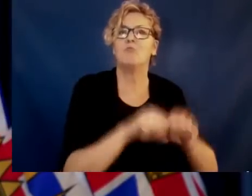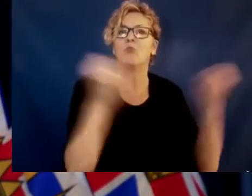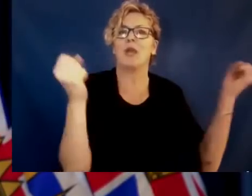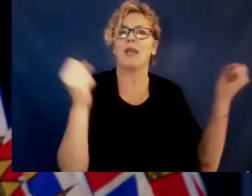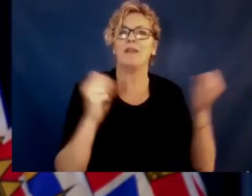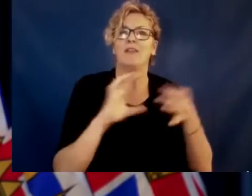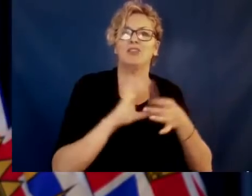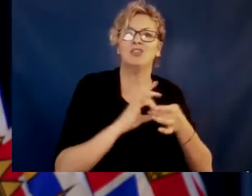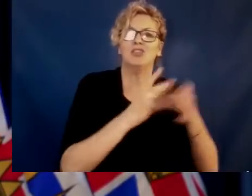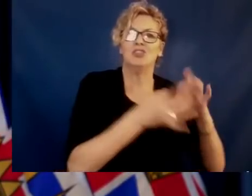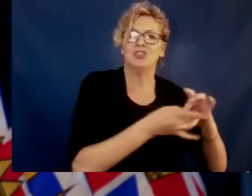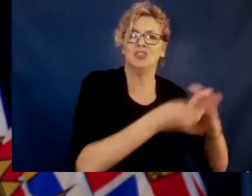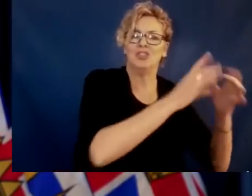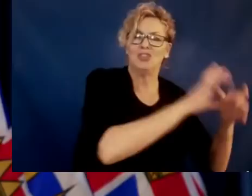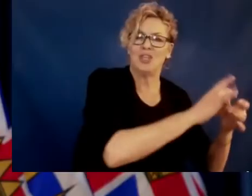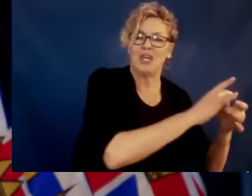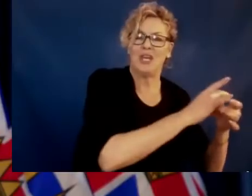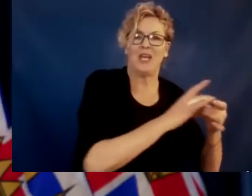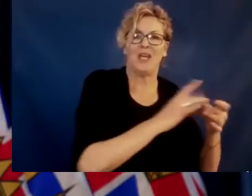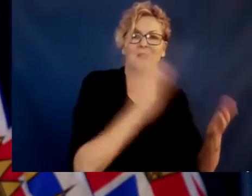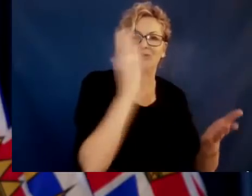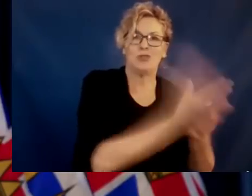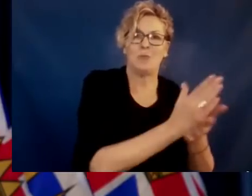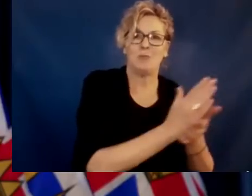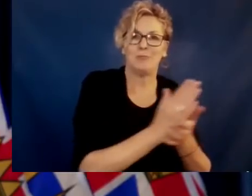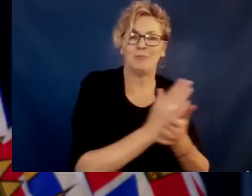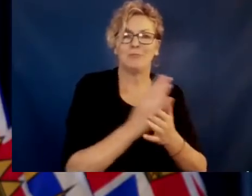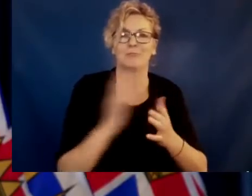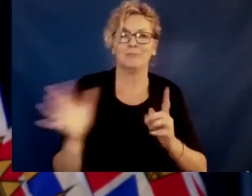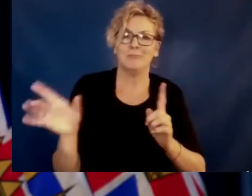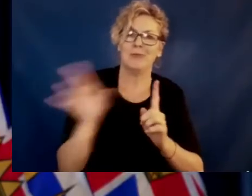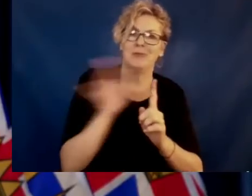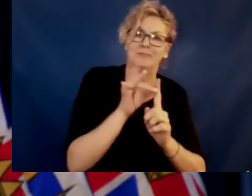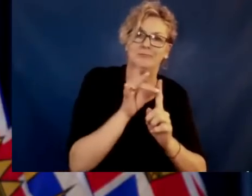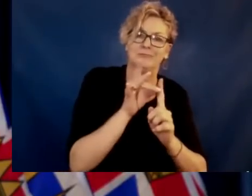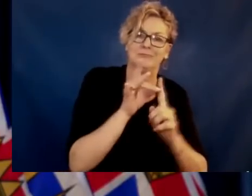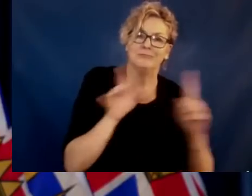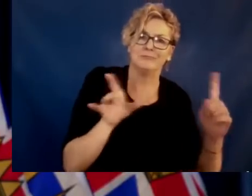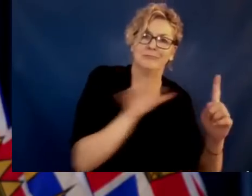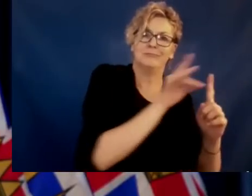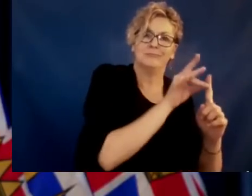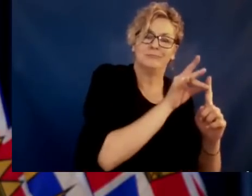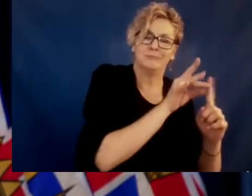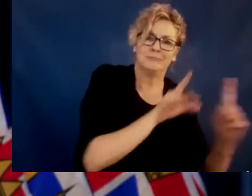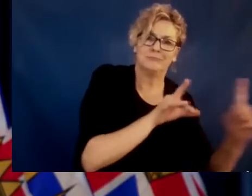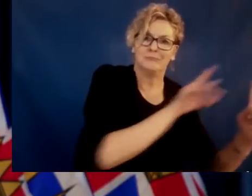transmission, that you have to refocus and shut down, take more blunt instruments in trying to prevent occasions for